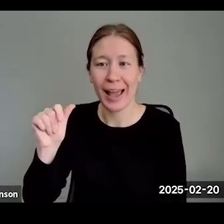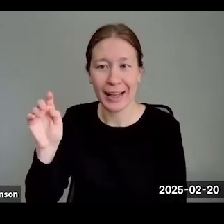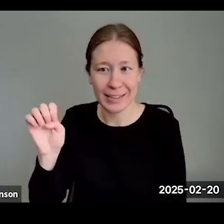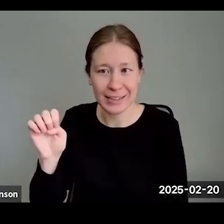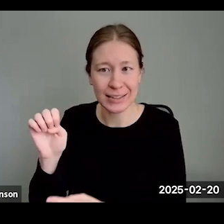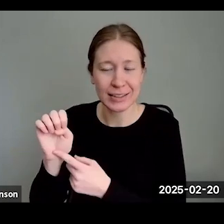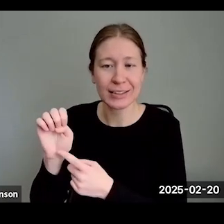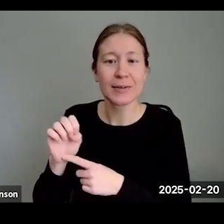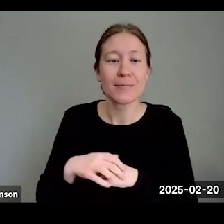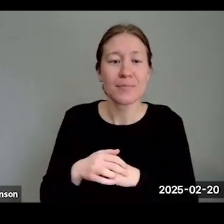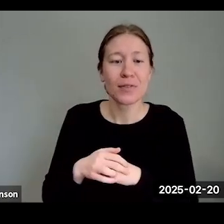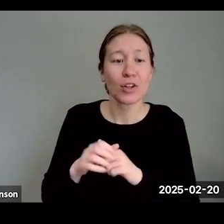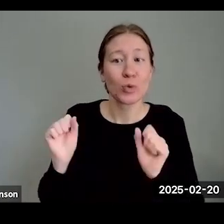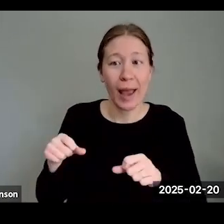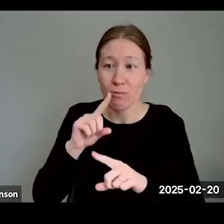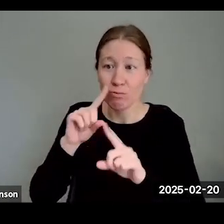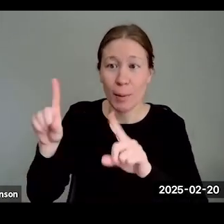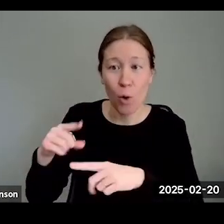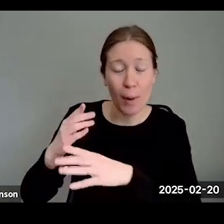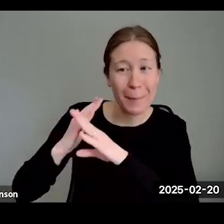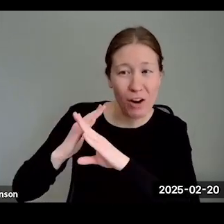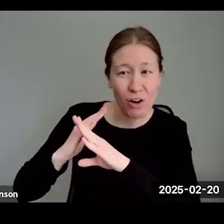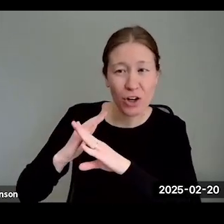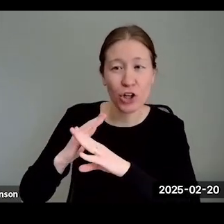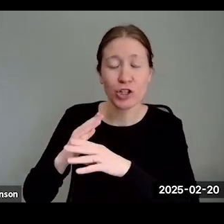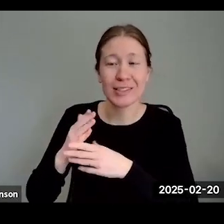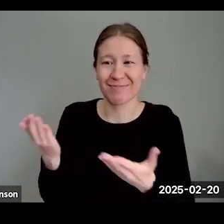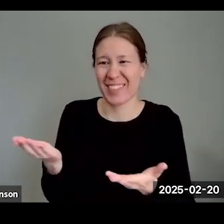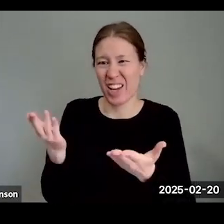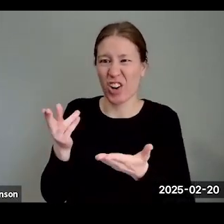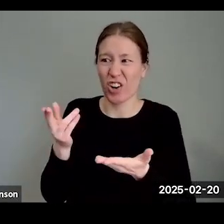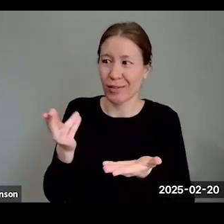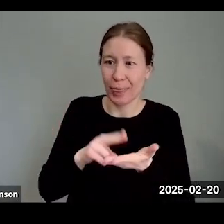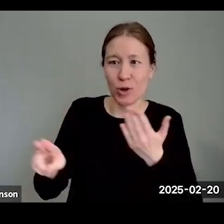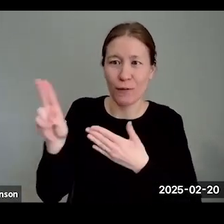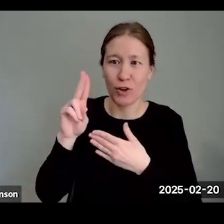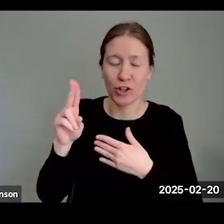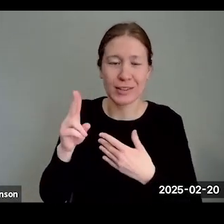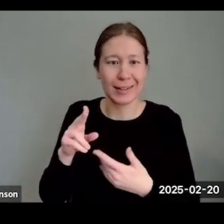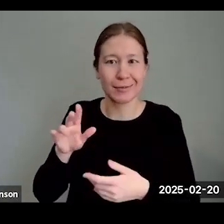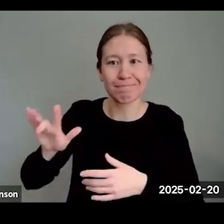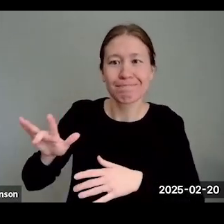around our university community. Whether they're inoperable door openers, cracked pavement